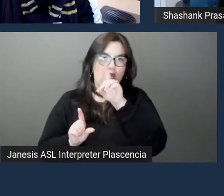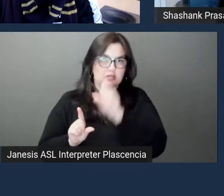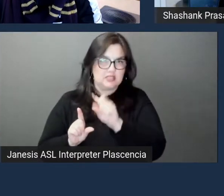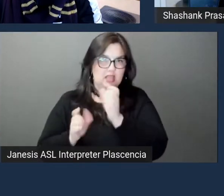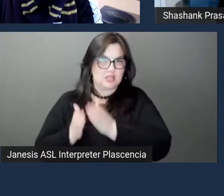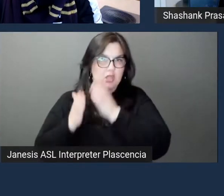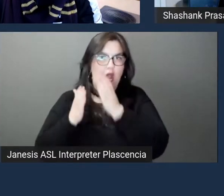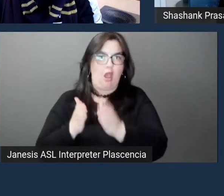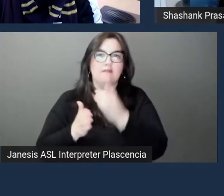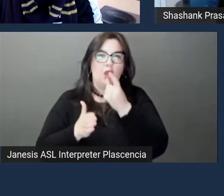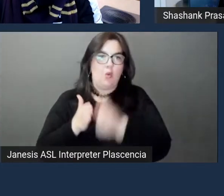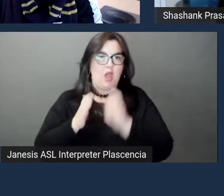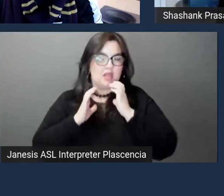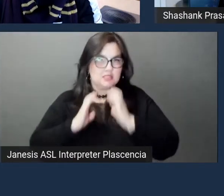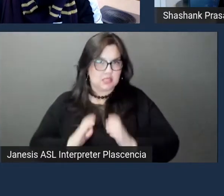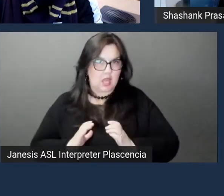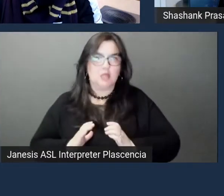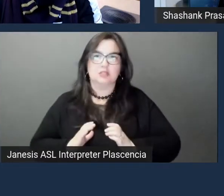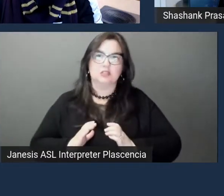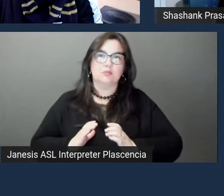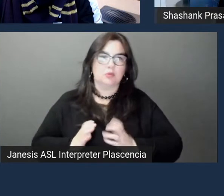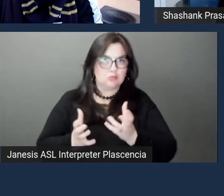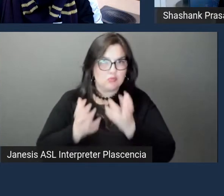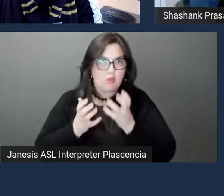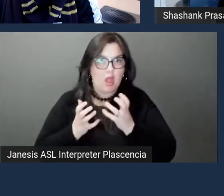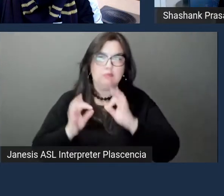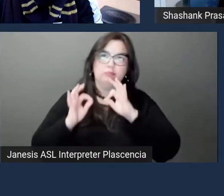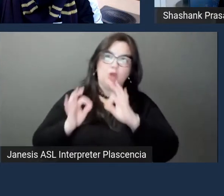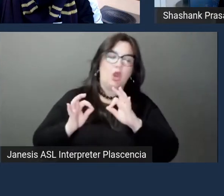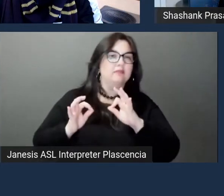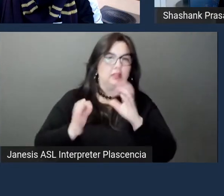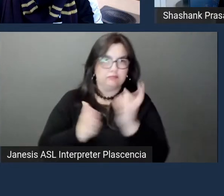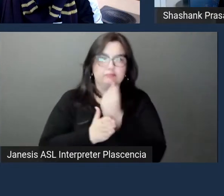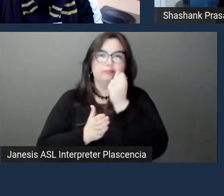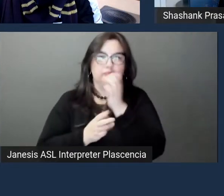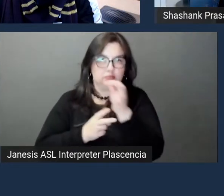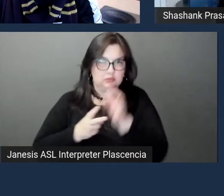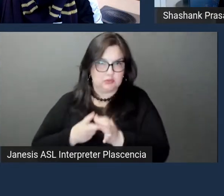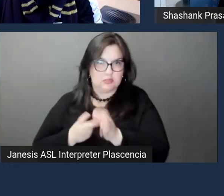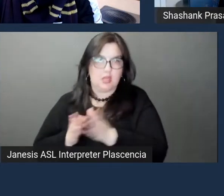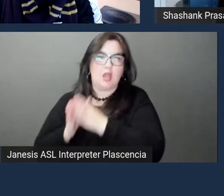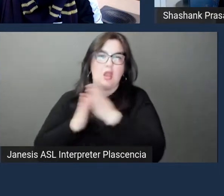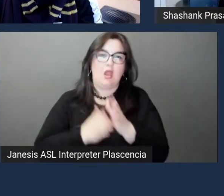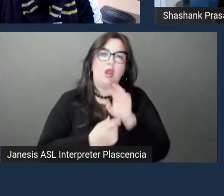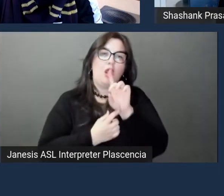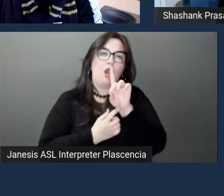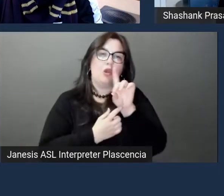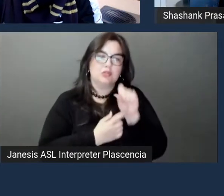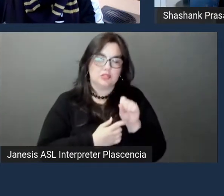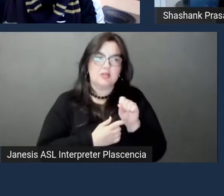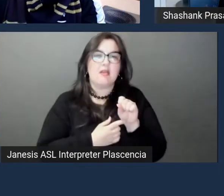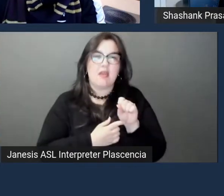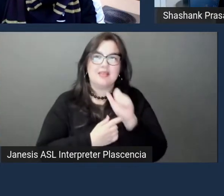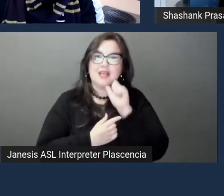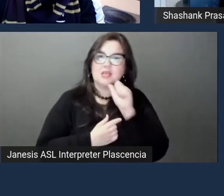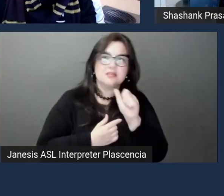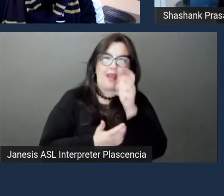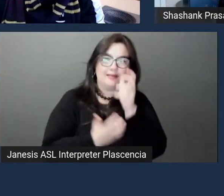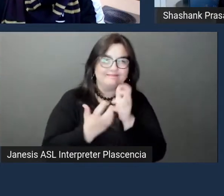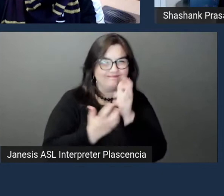then RDS is a great choice. For the use cases when RDS doesn't work for some reason, as we mentioned,